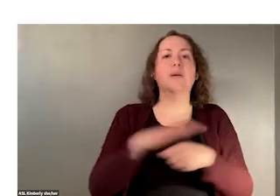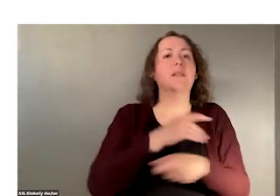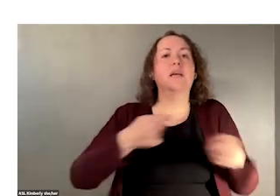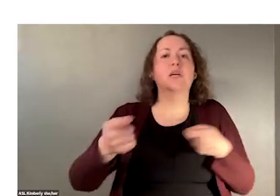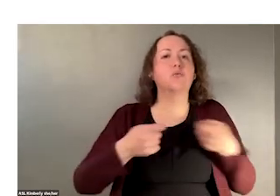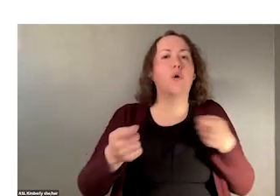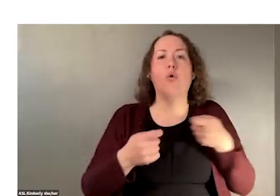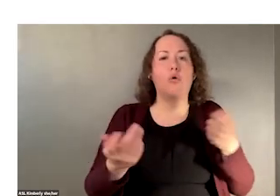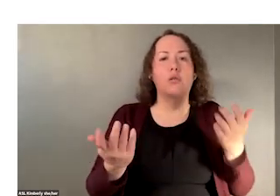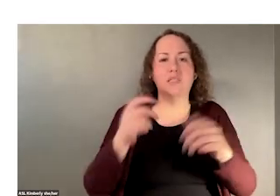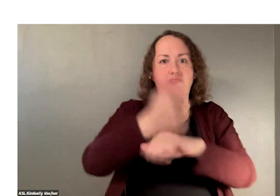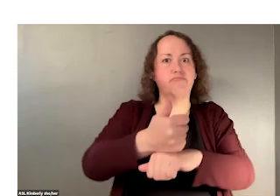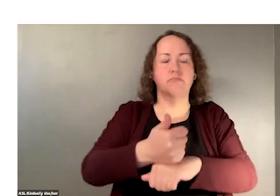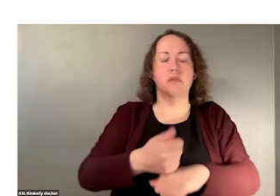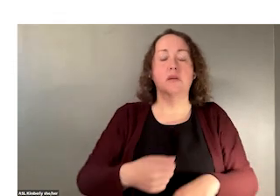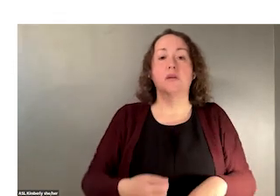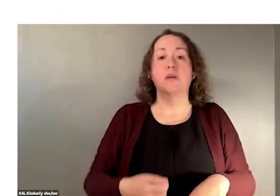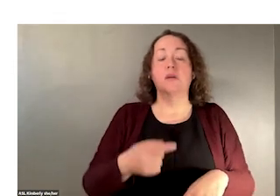You can go in, you can edit any of the fields.